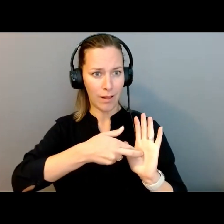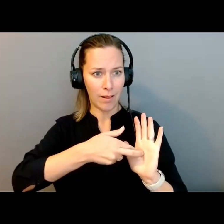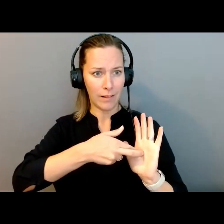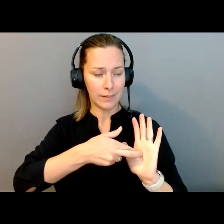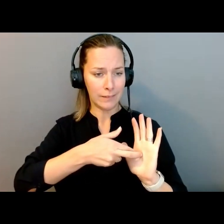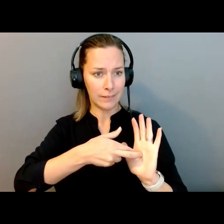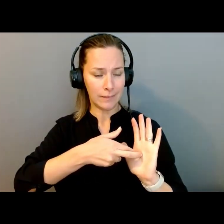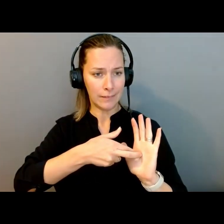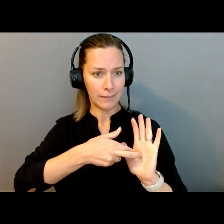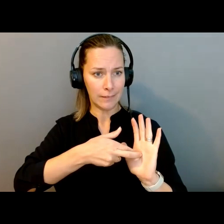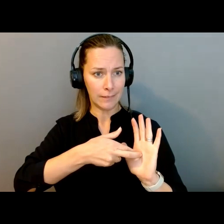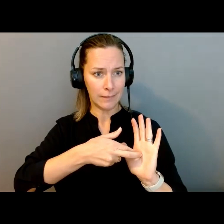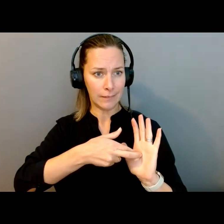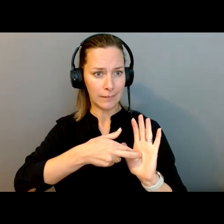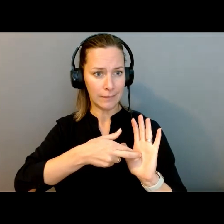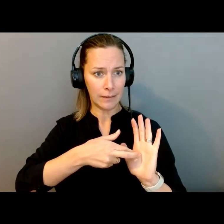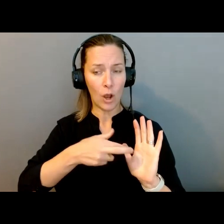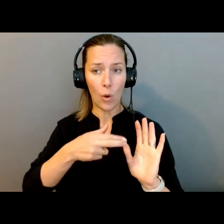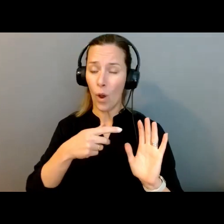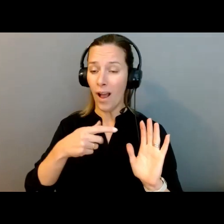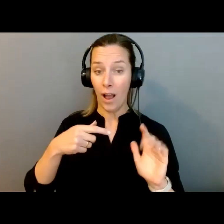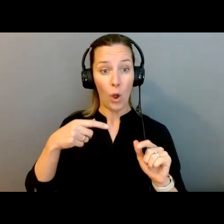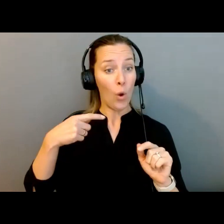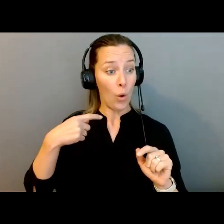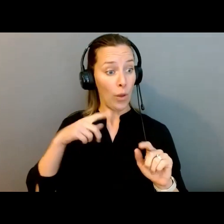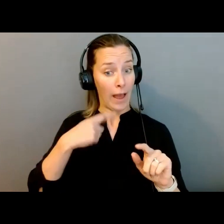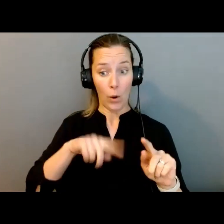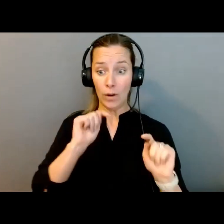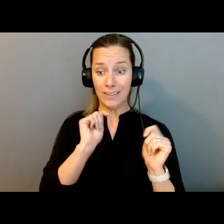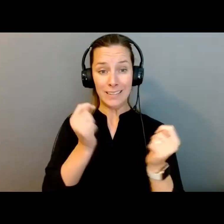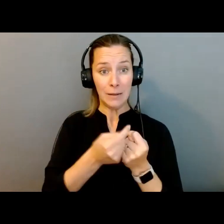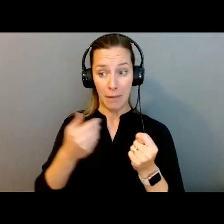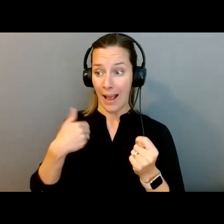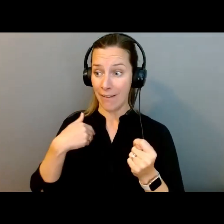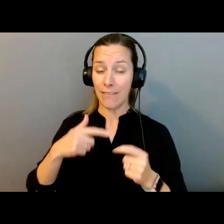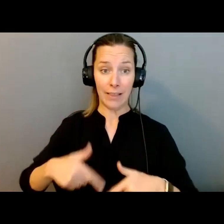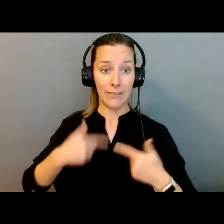by simply saying, “Well we had members on the team with lived experience”, but that we're